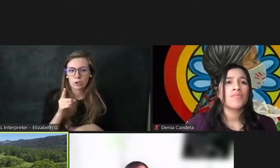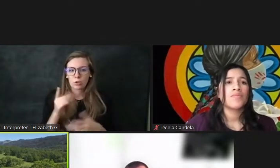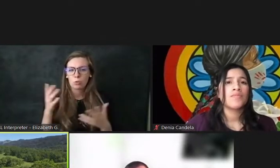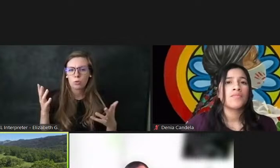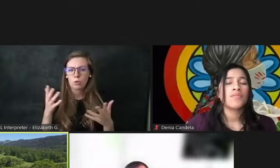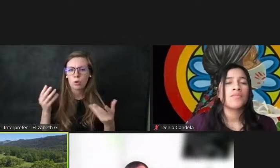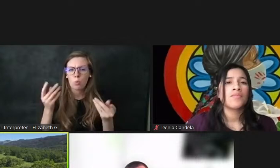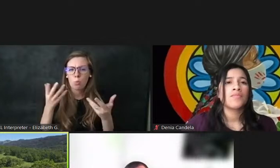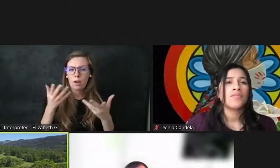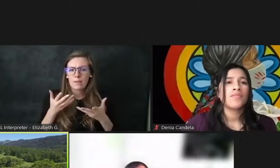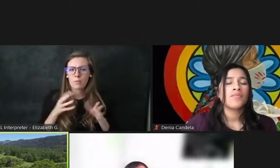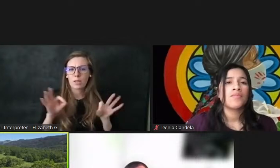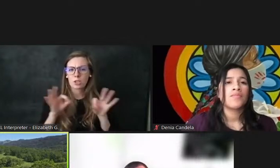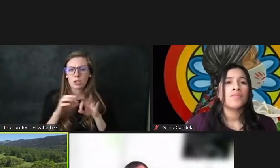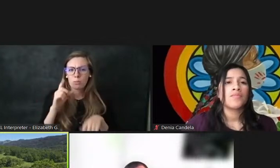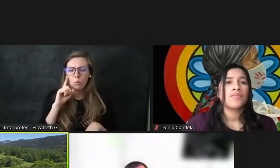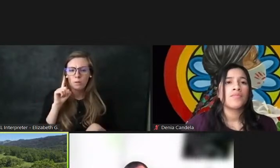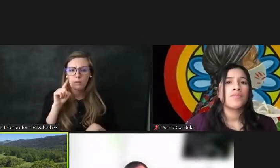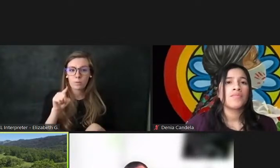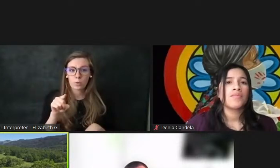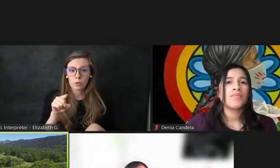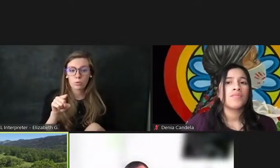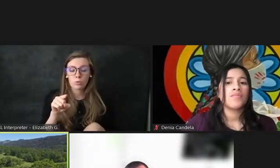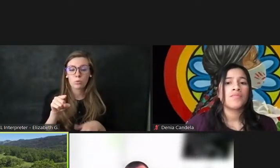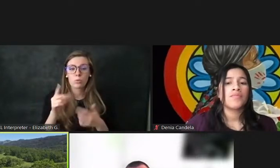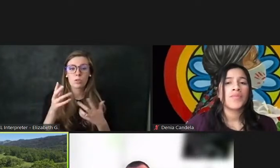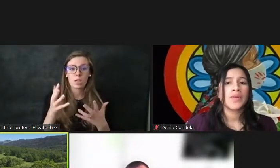important to you that you want to share with the public